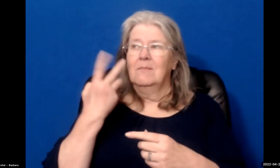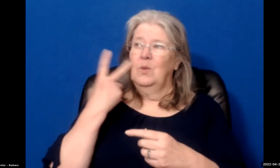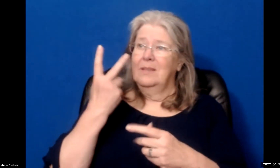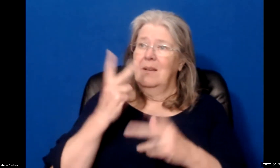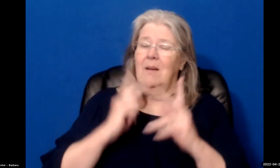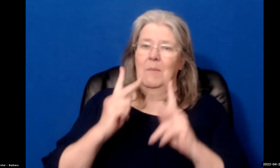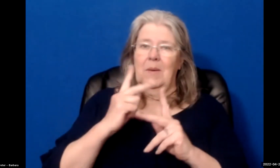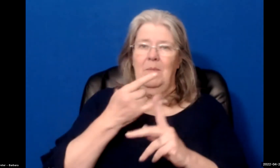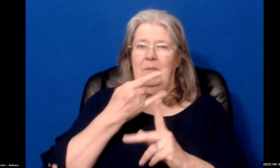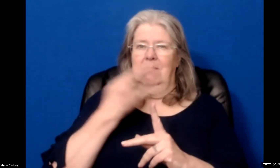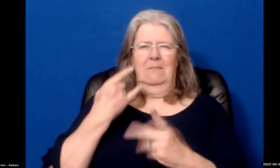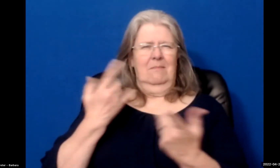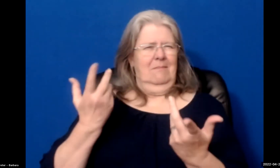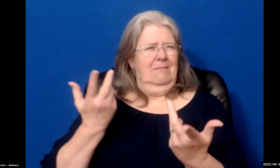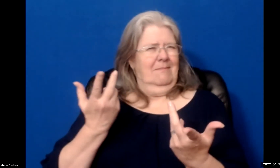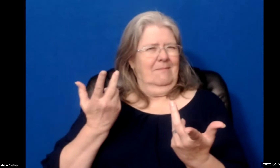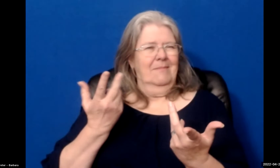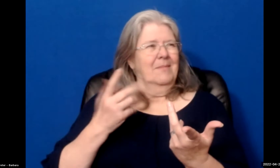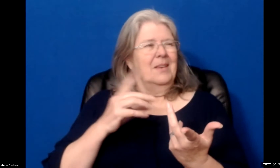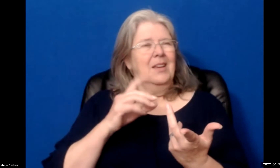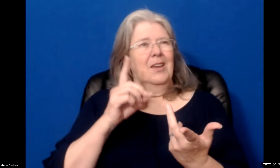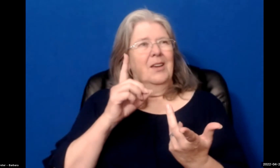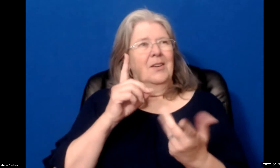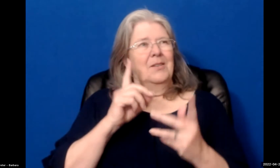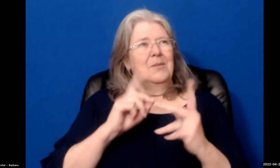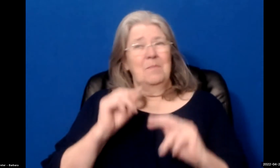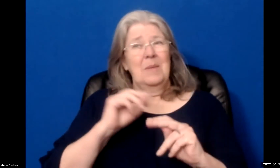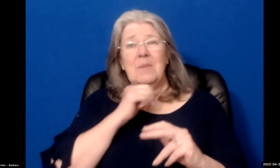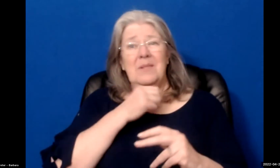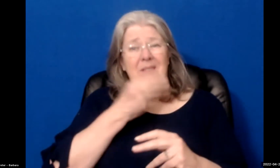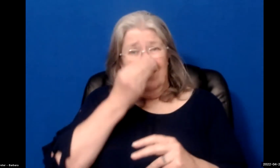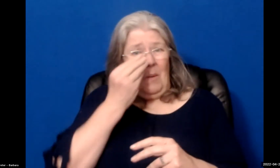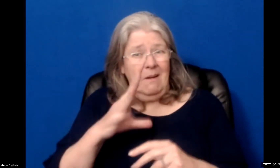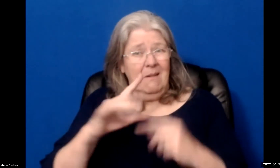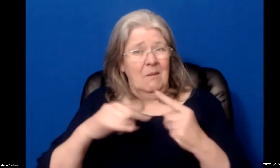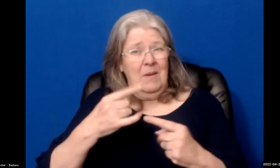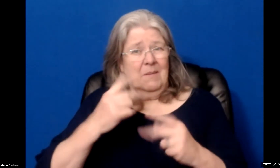kind of asked like, "Don't people care about people like me?" You know, because she,